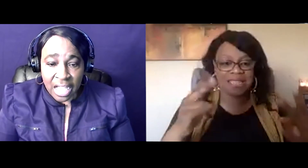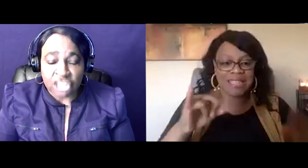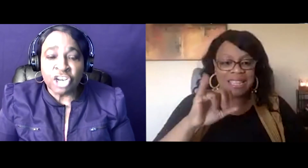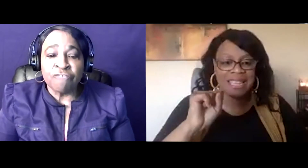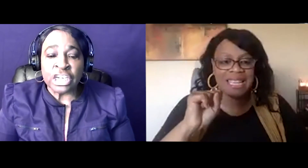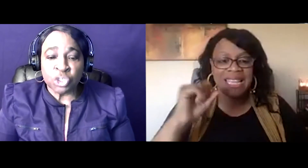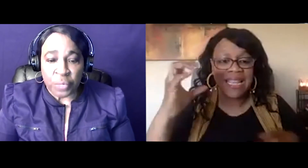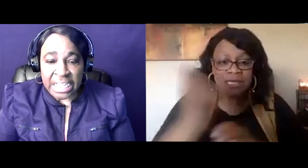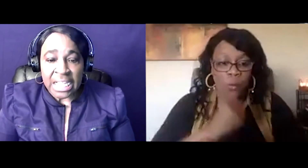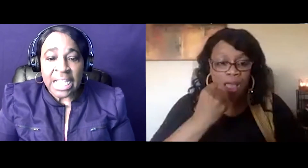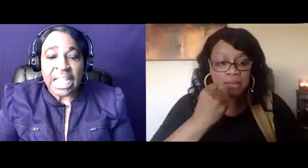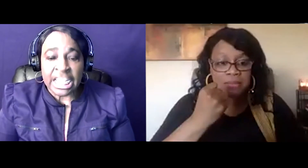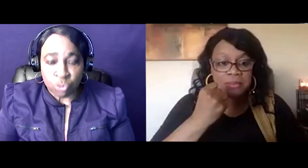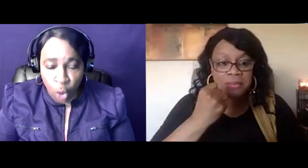until victory is won.